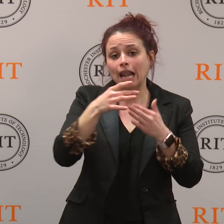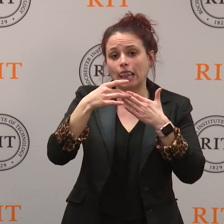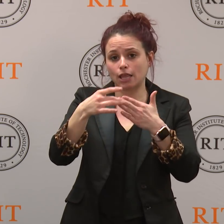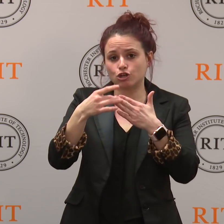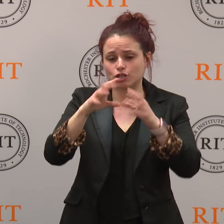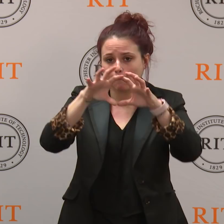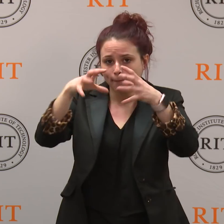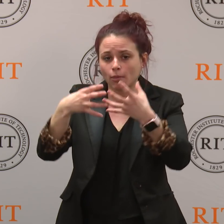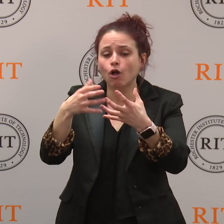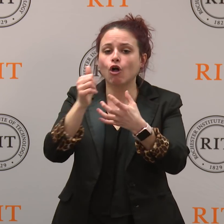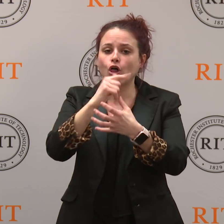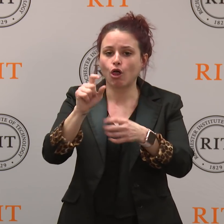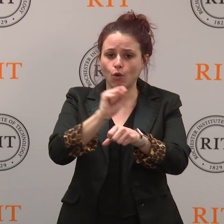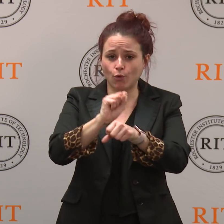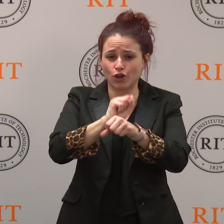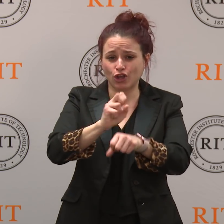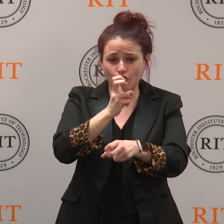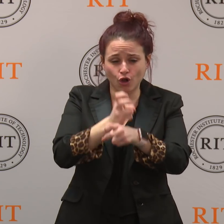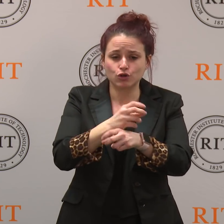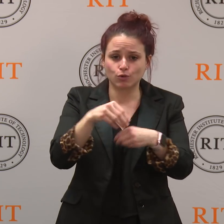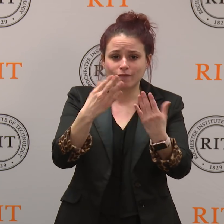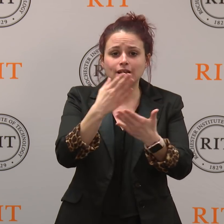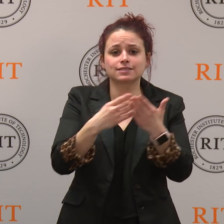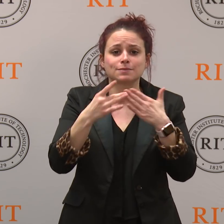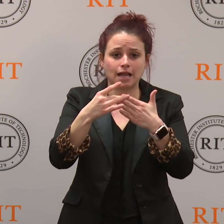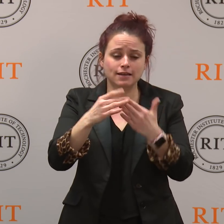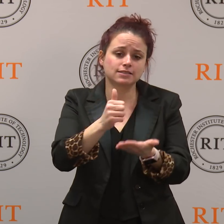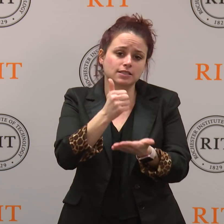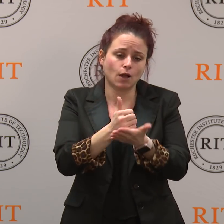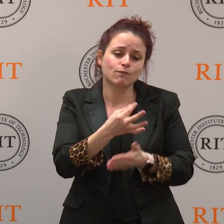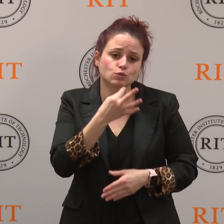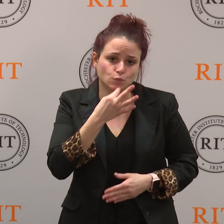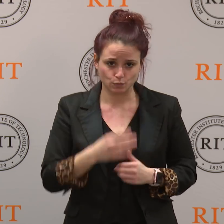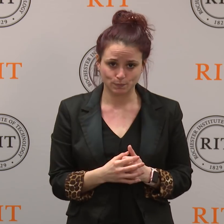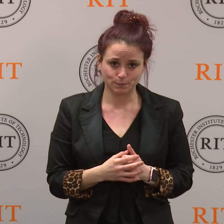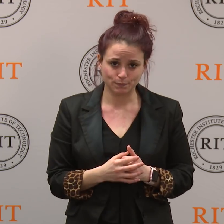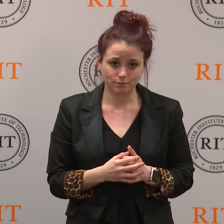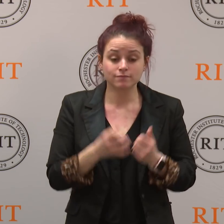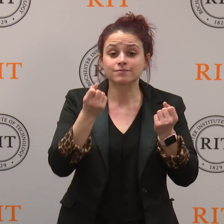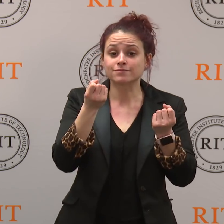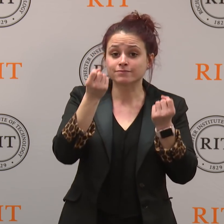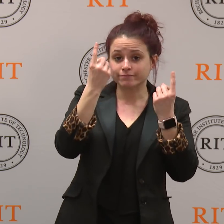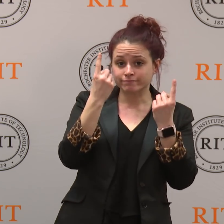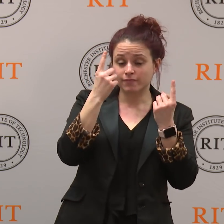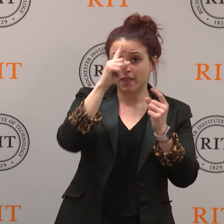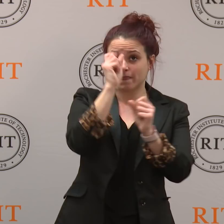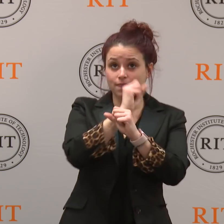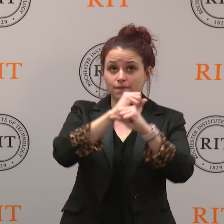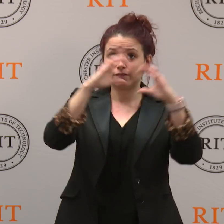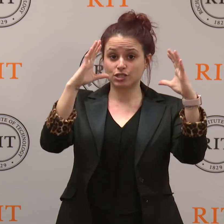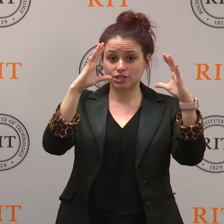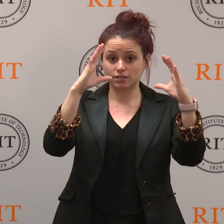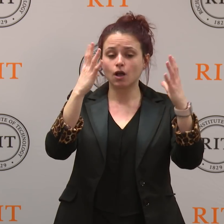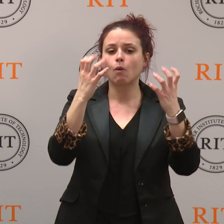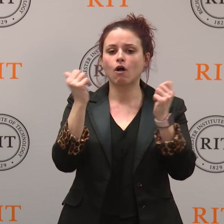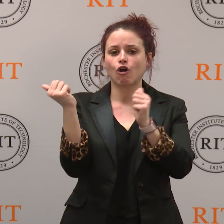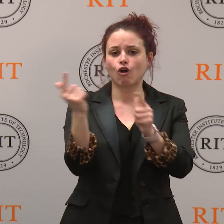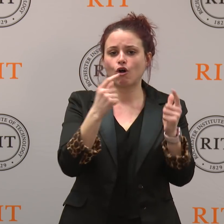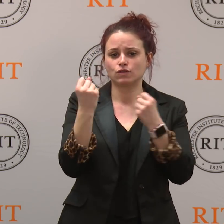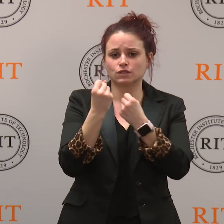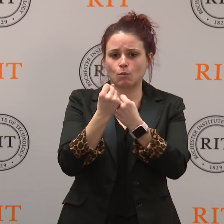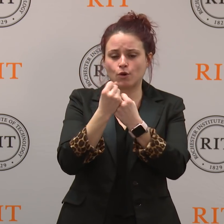to provide guidance very soon. However, the vision is to be as supportive as possible